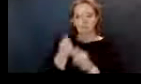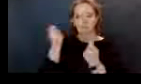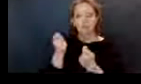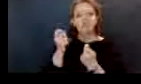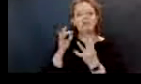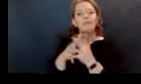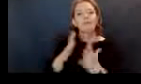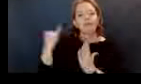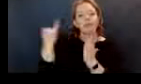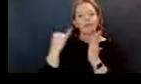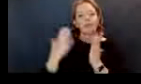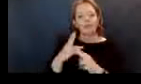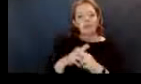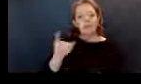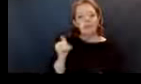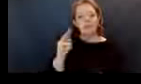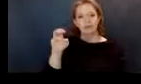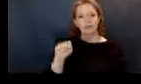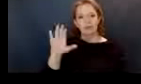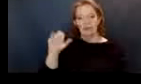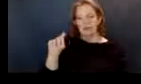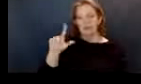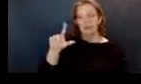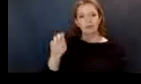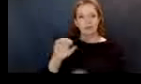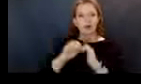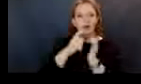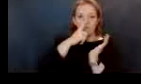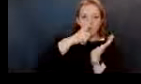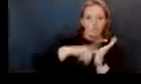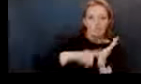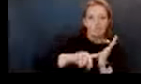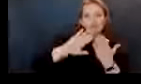exhibitions, community programs, research, and conservation of Castle's